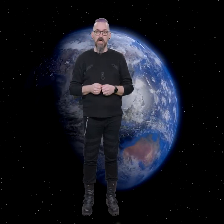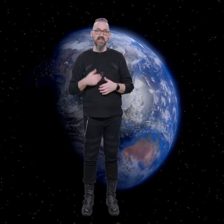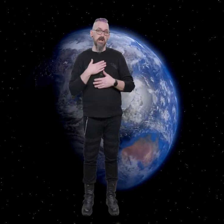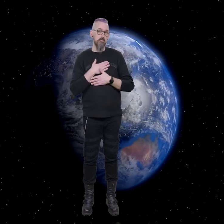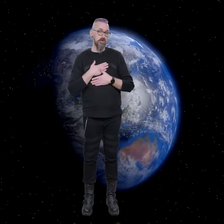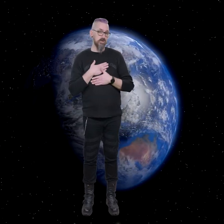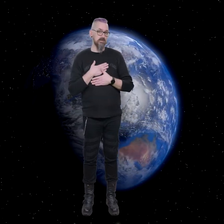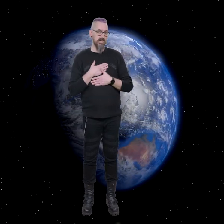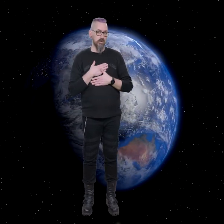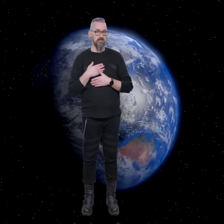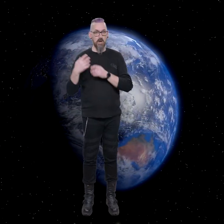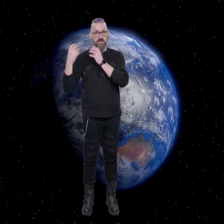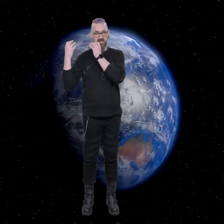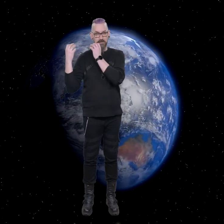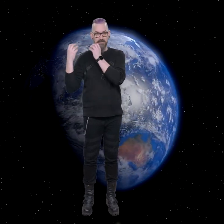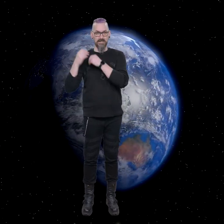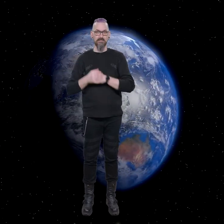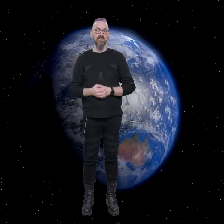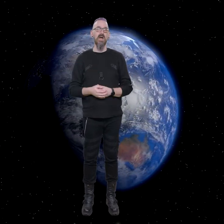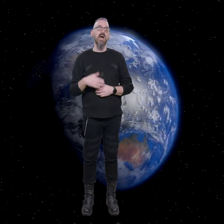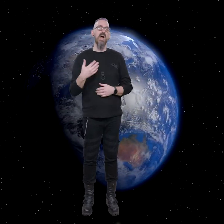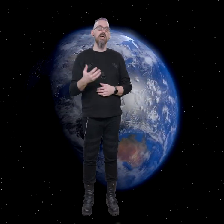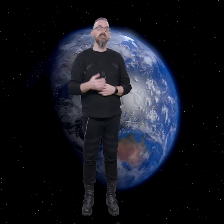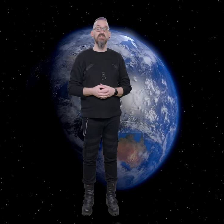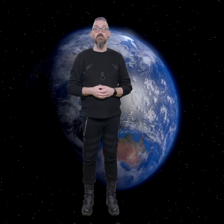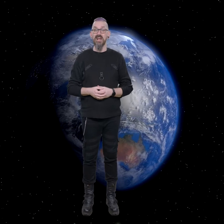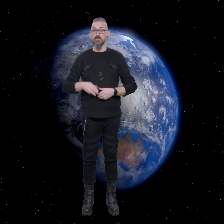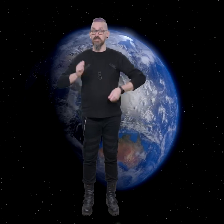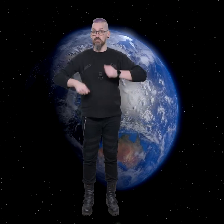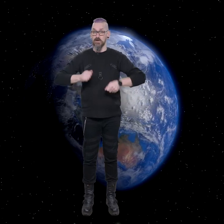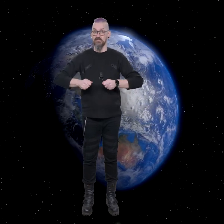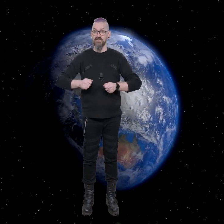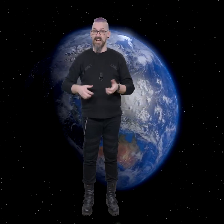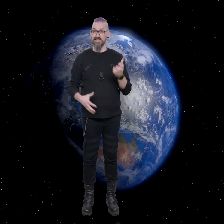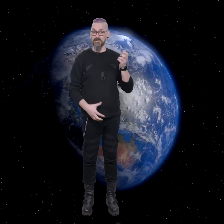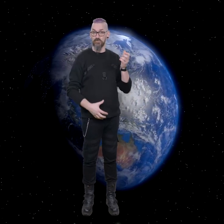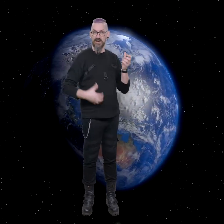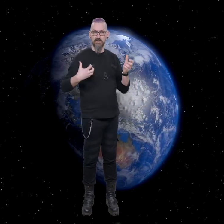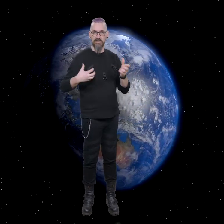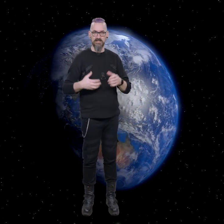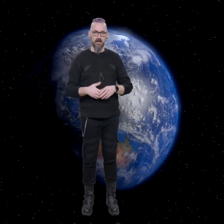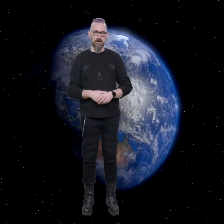The emotional tune from a flute, To the crash of drums, And the shred of a guitar.